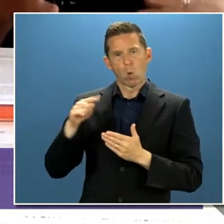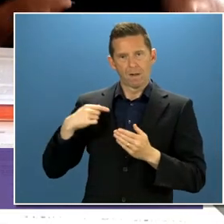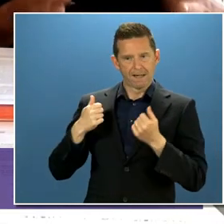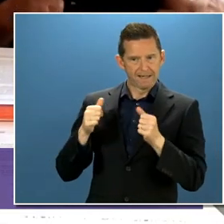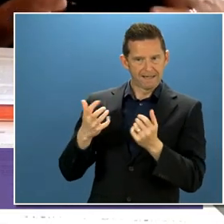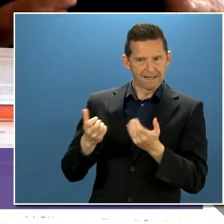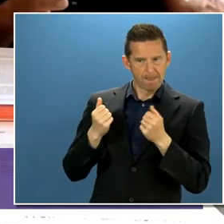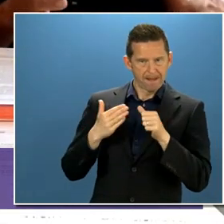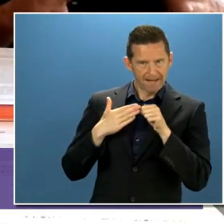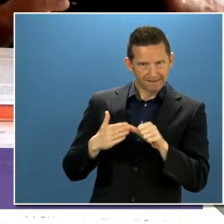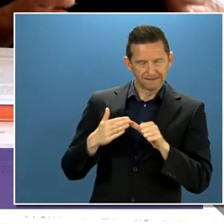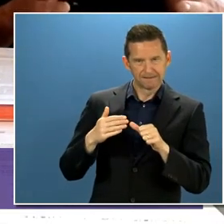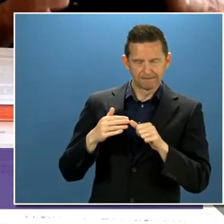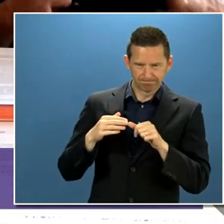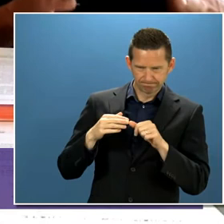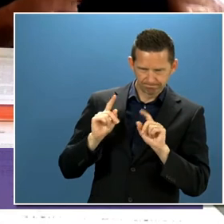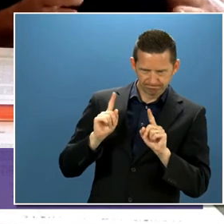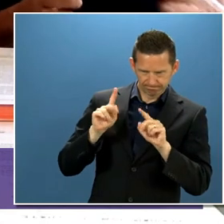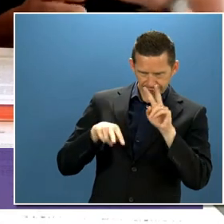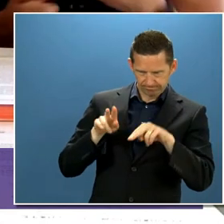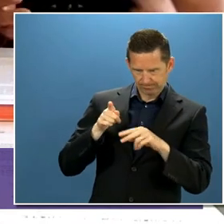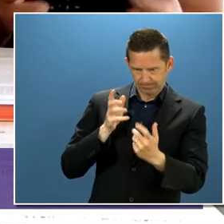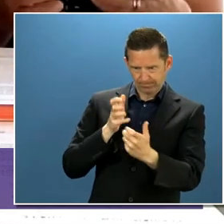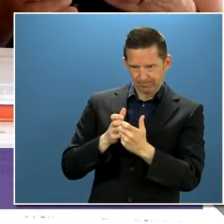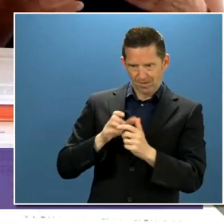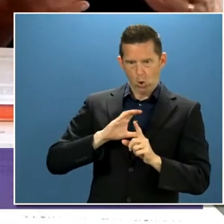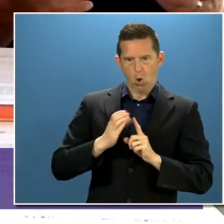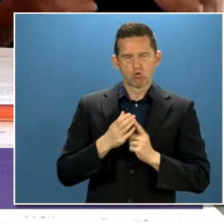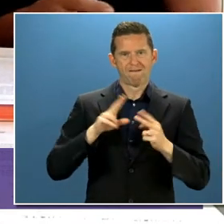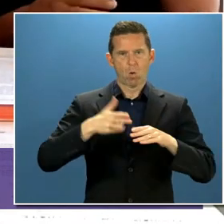looking at the culture as we anticipated it should have --- the results should